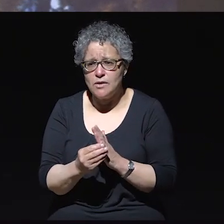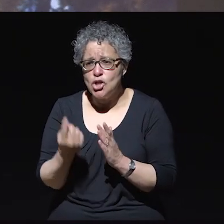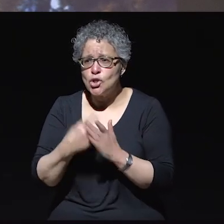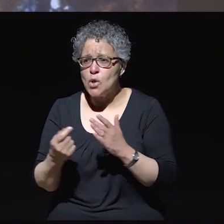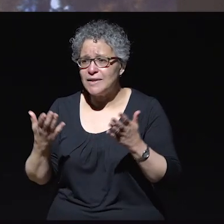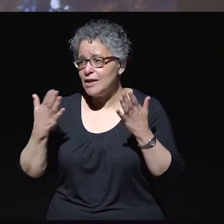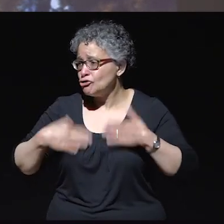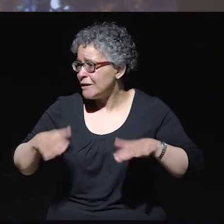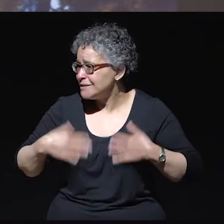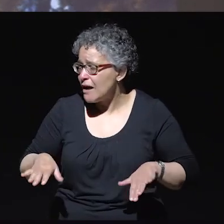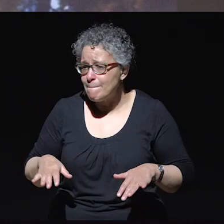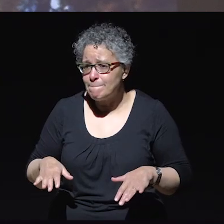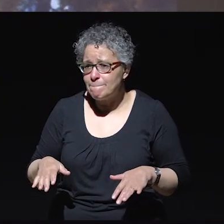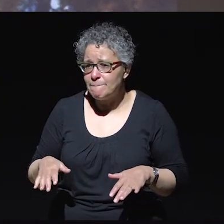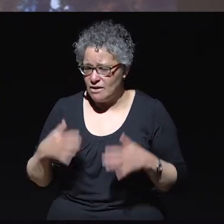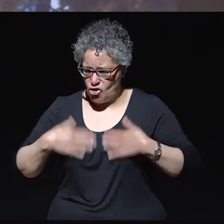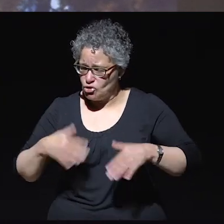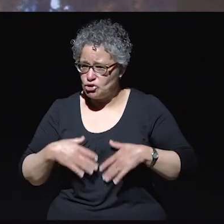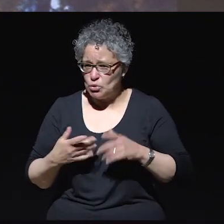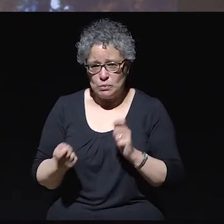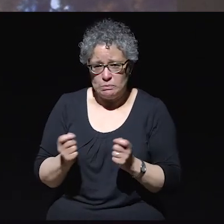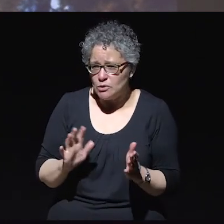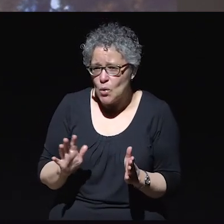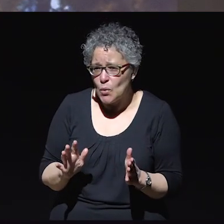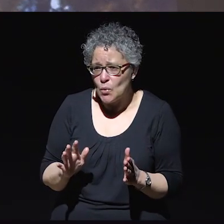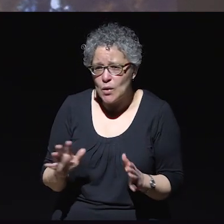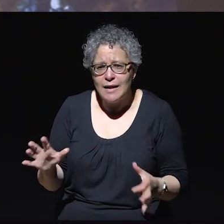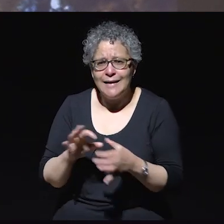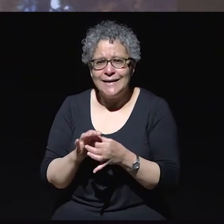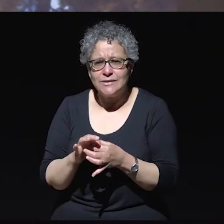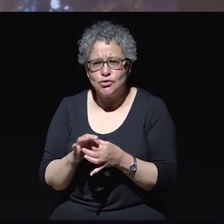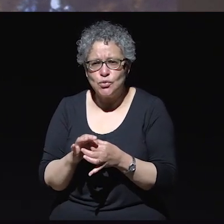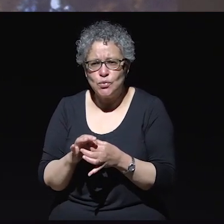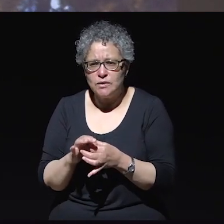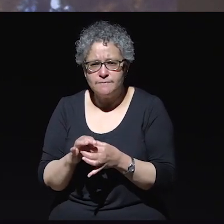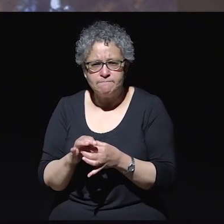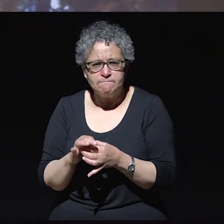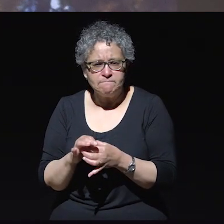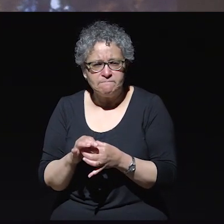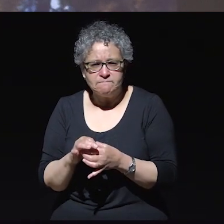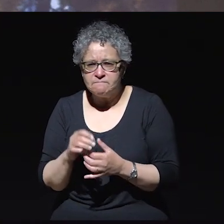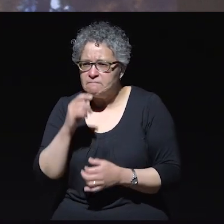This is actually aligning yourself with the kind of connoisseurship and patronage and elevated culture